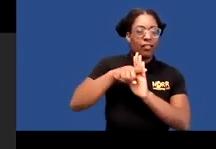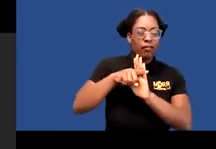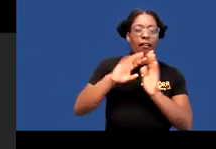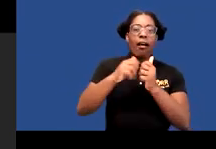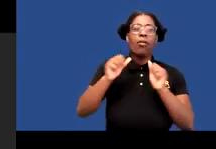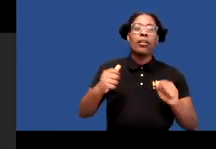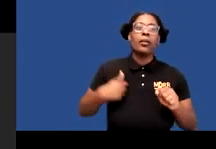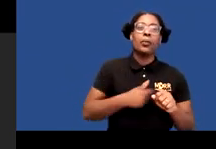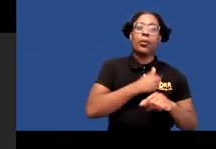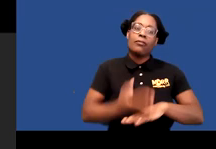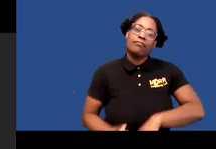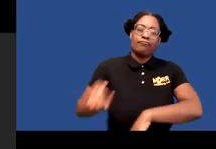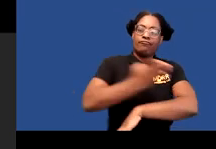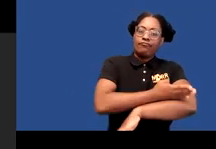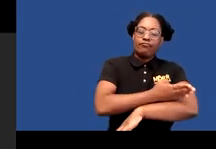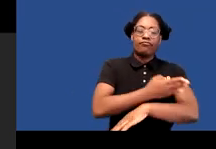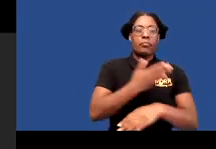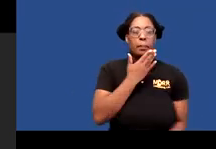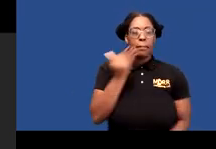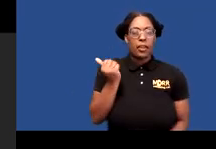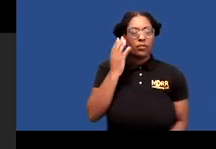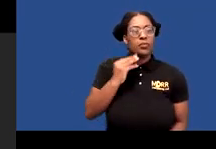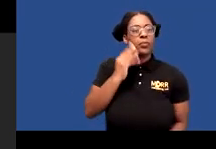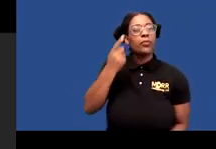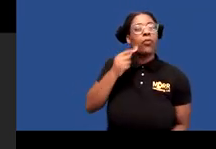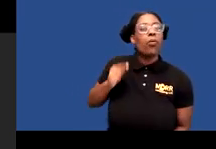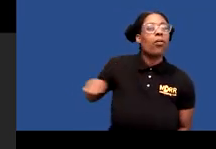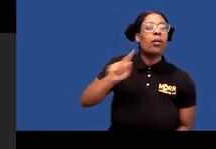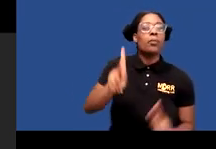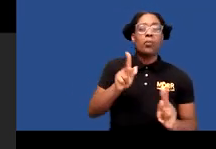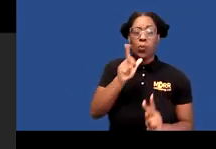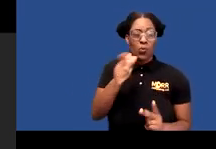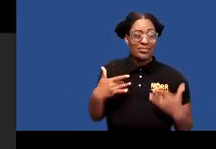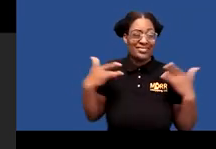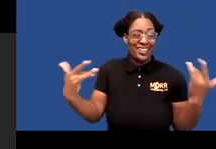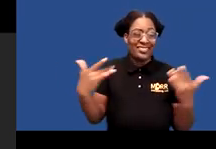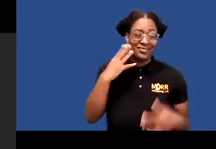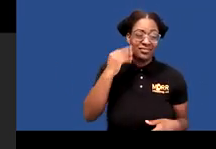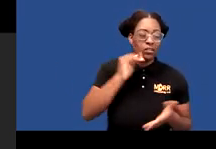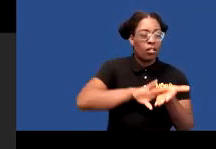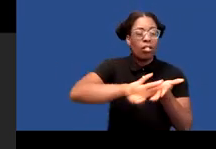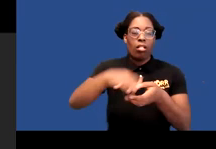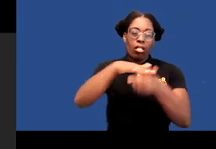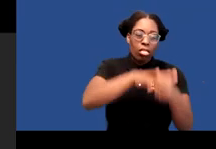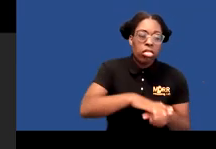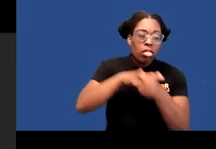the experiences of those who are typically marginalized in mainstream society.